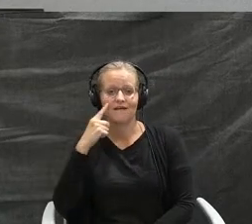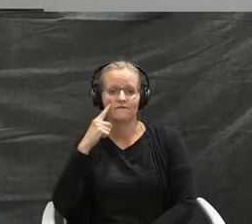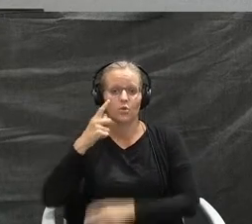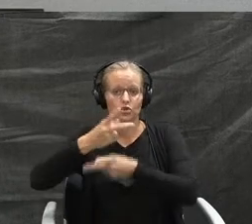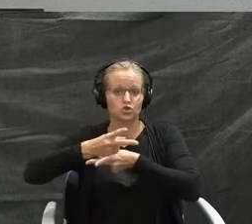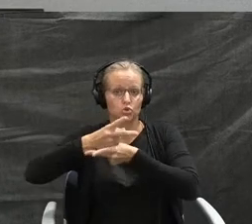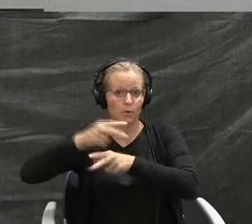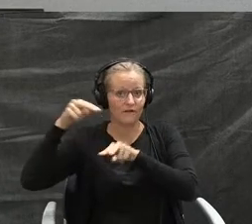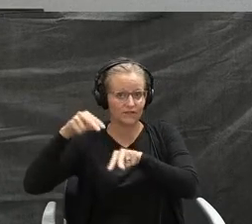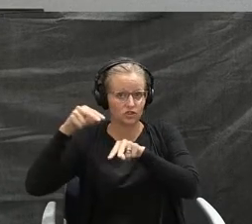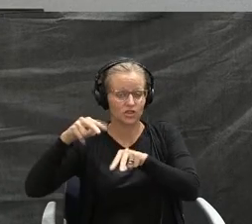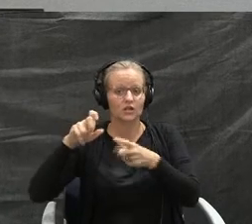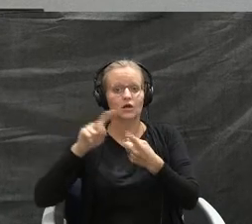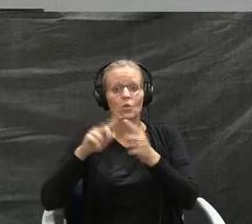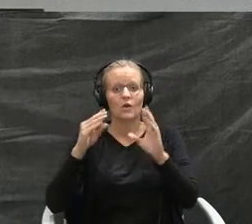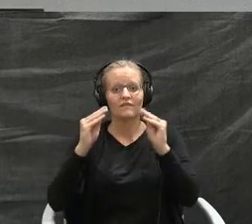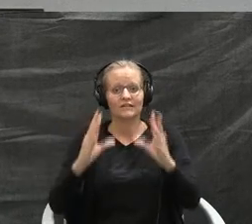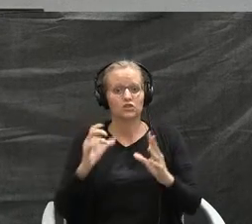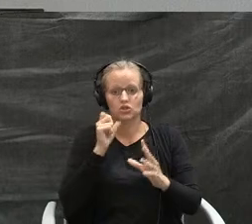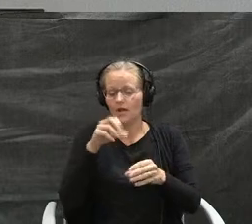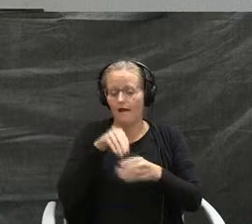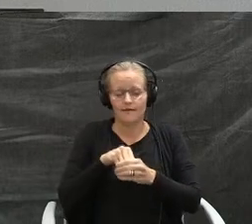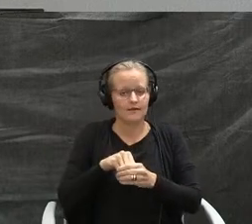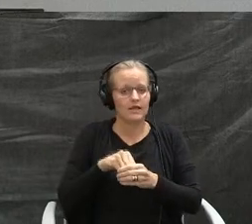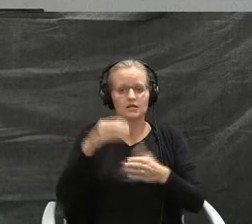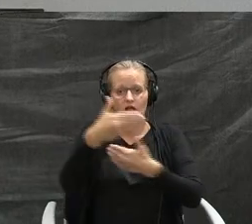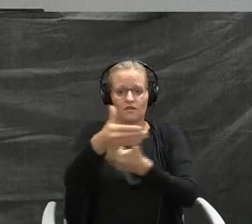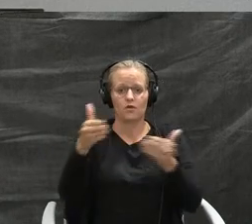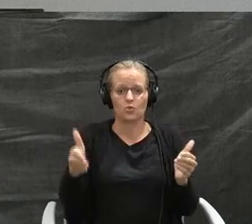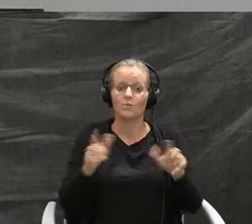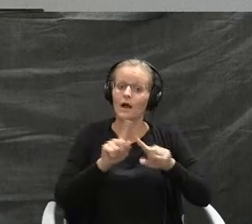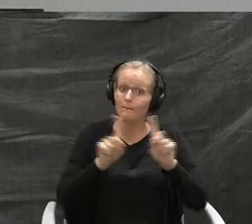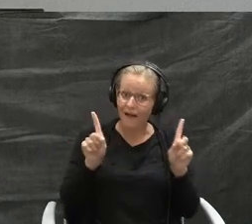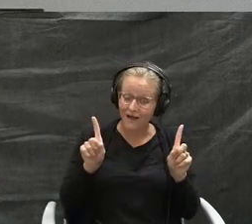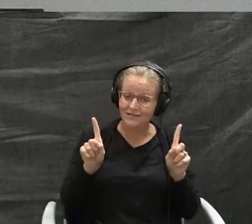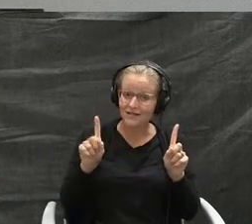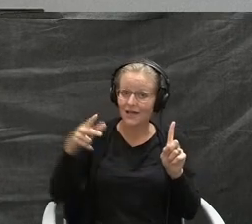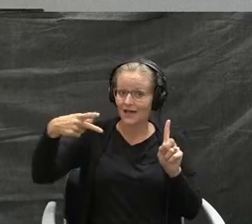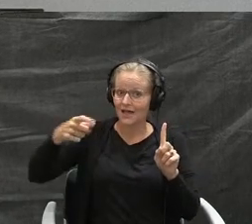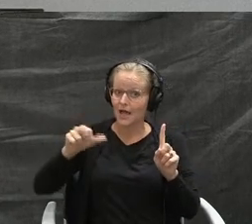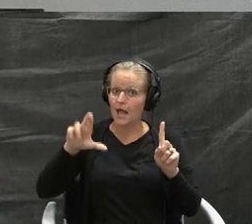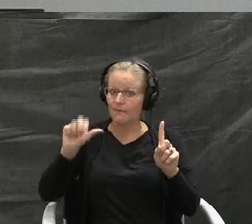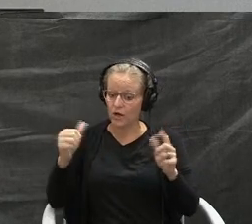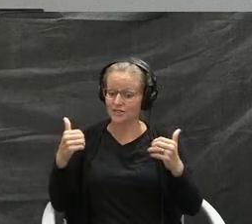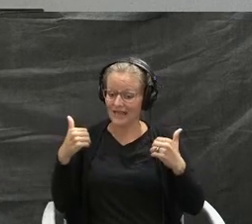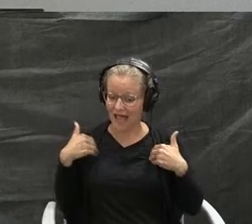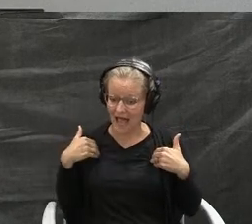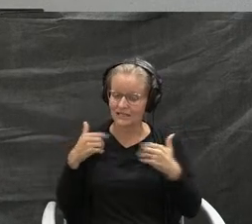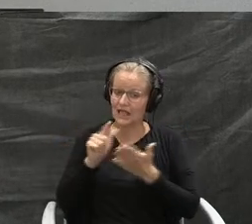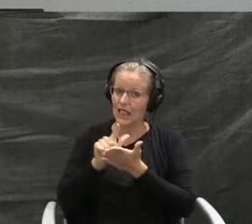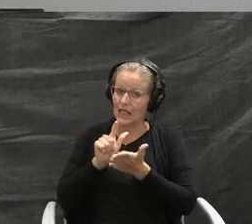But there are some legal limits that teachers are. The pairs are not teachers. They should not be teaching.